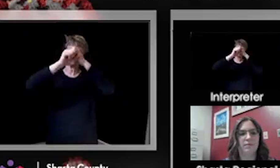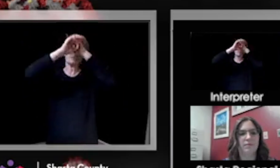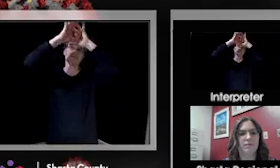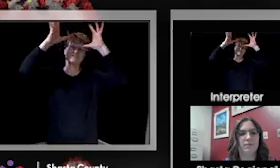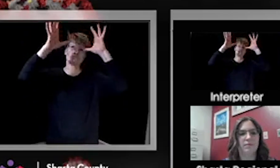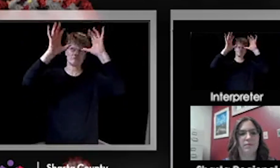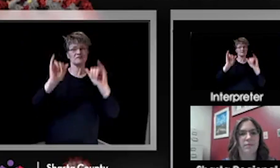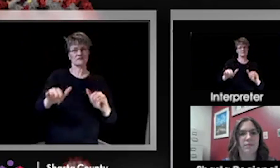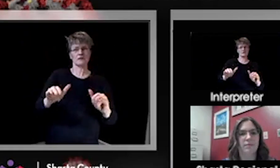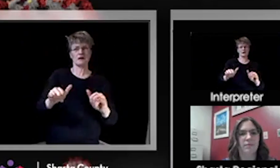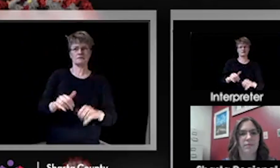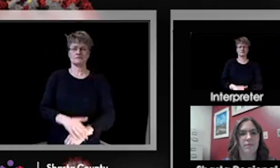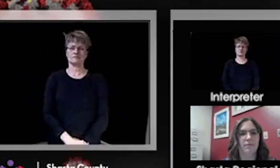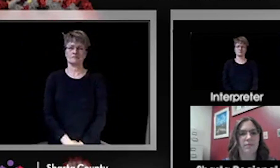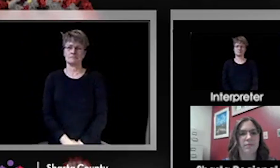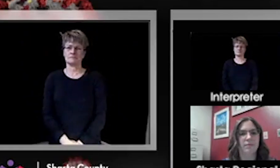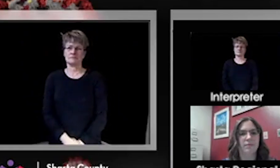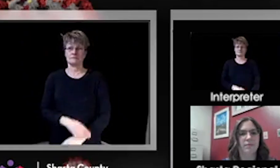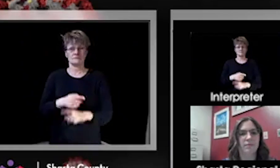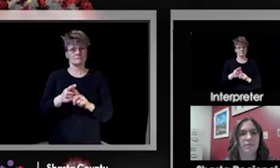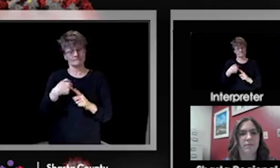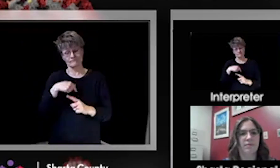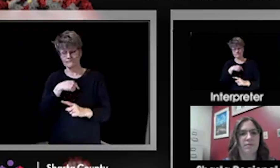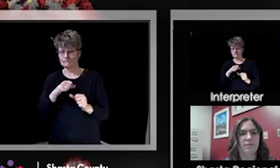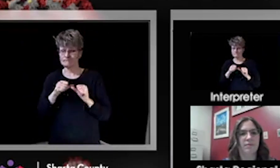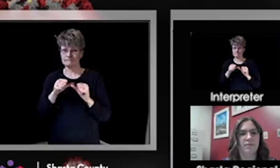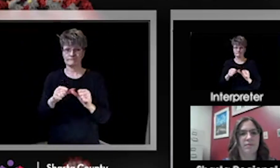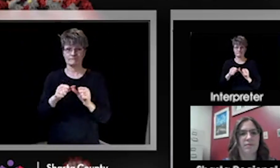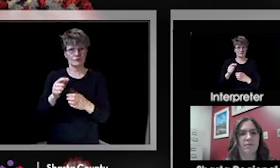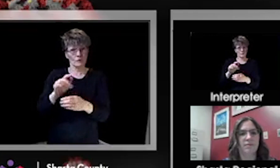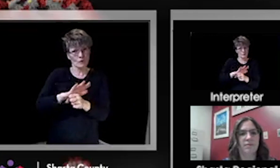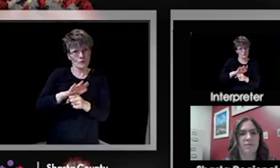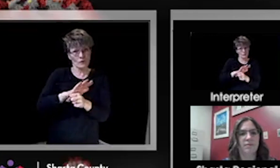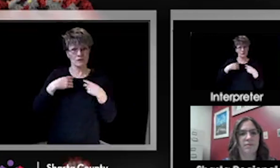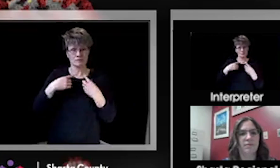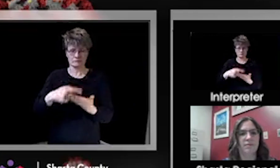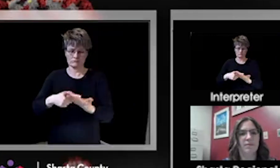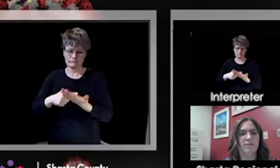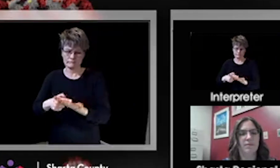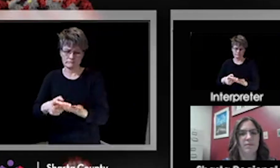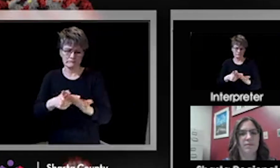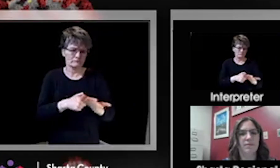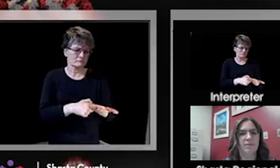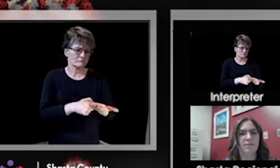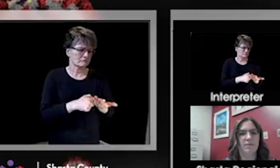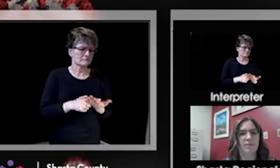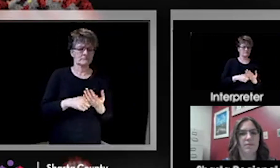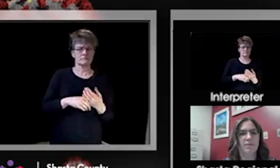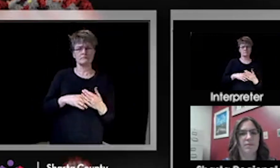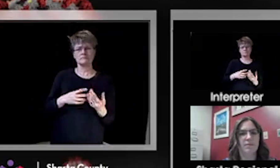having those discussions and some of that decision making, from a planning perspective,